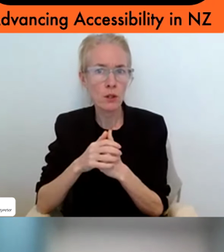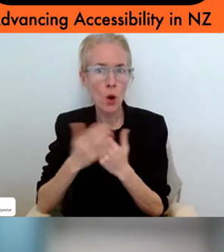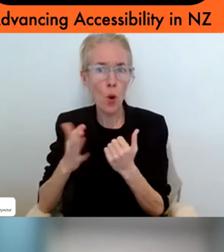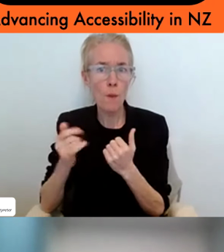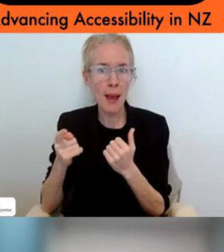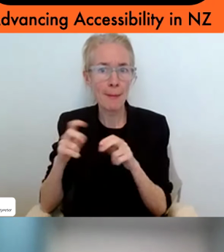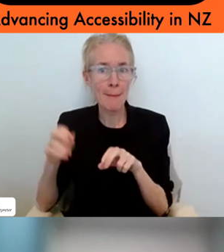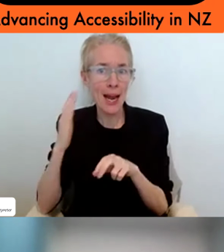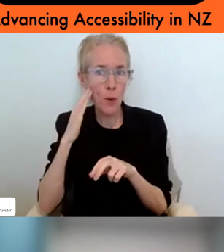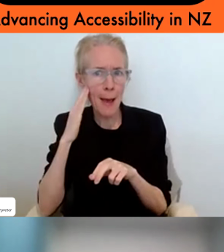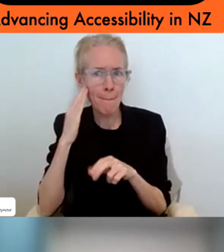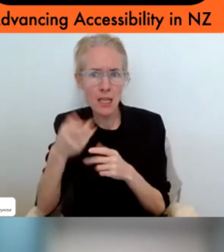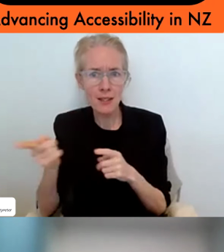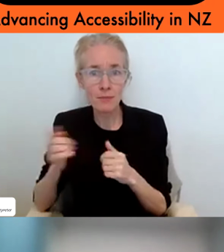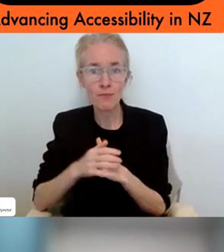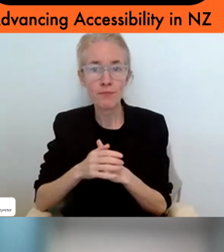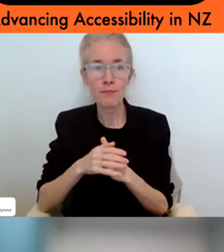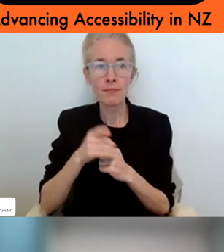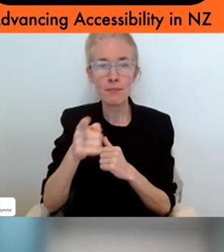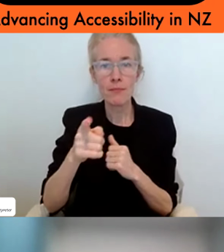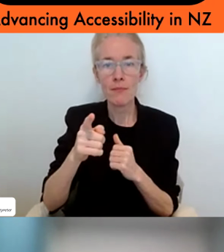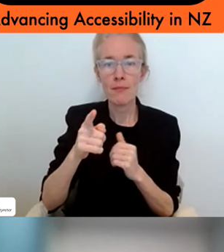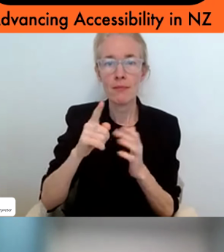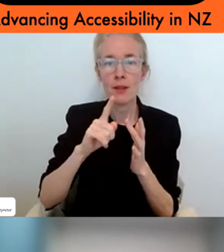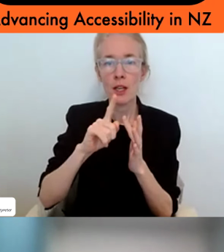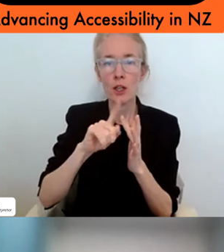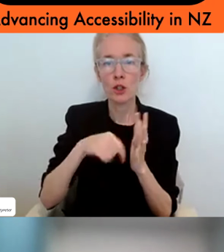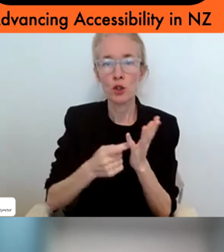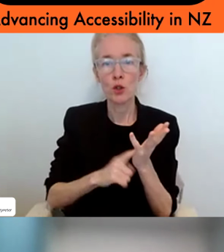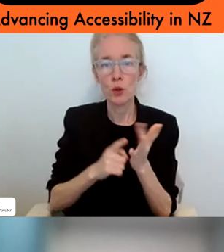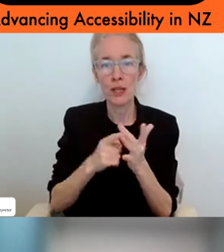with the opening statement, give the opportunity to George and Thanh